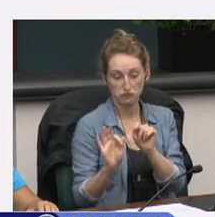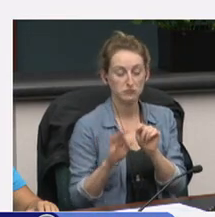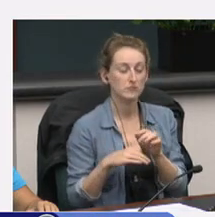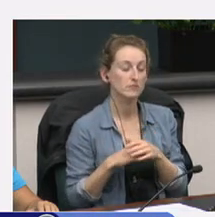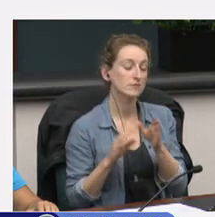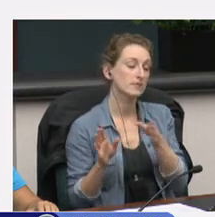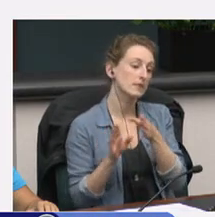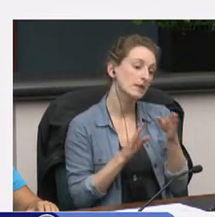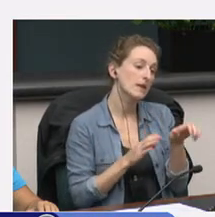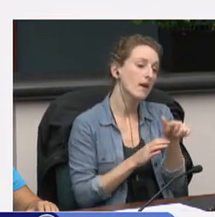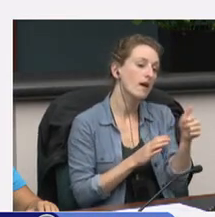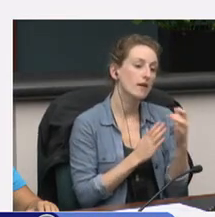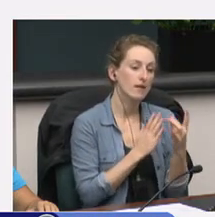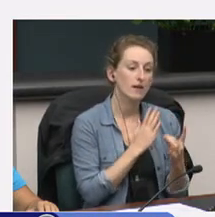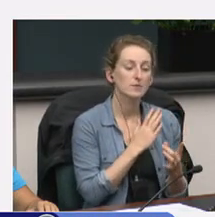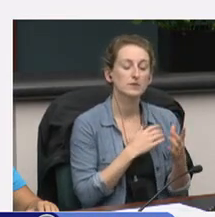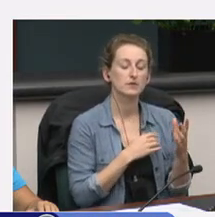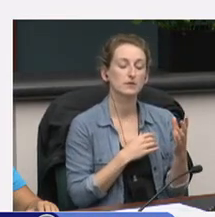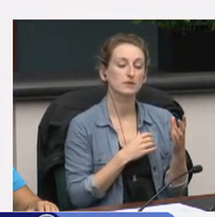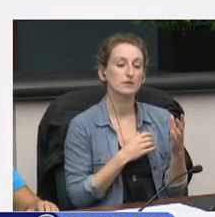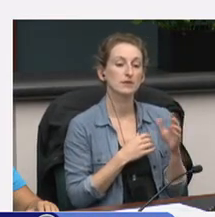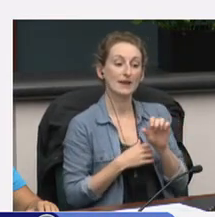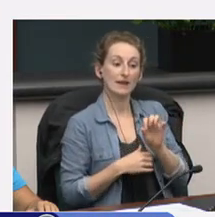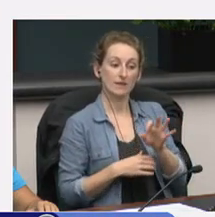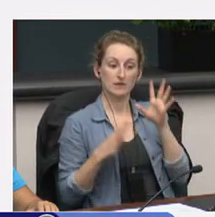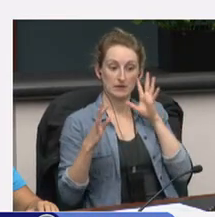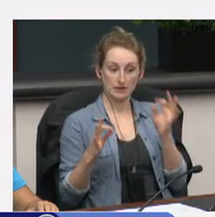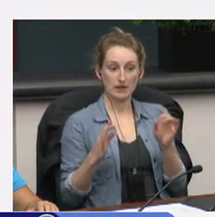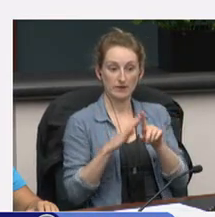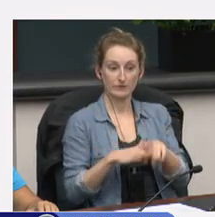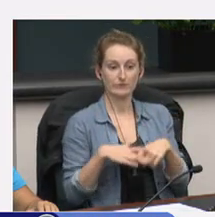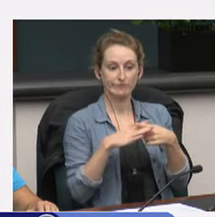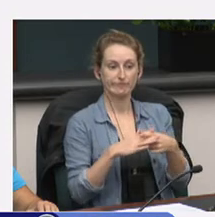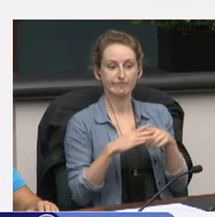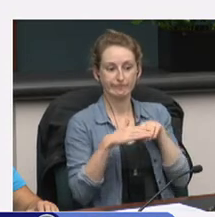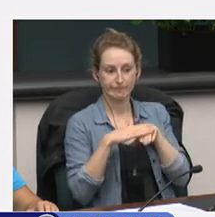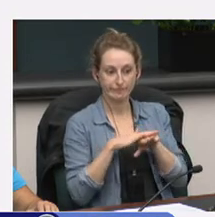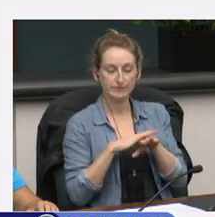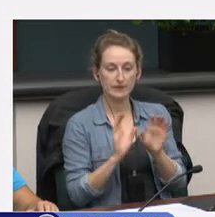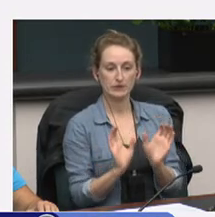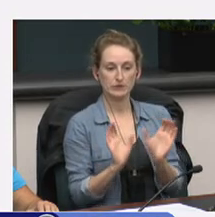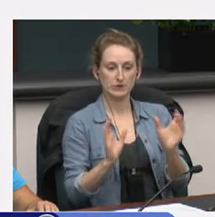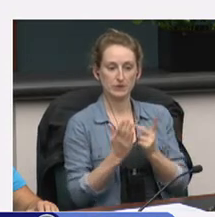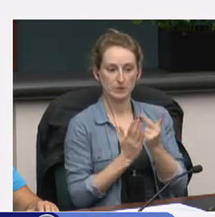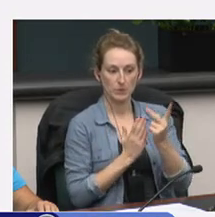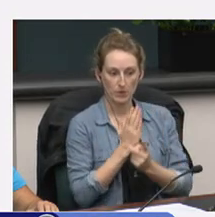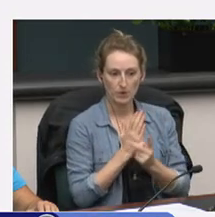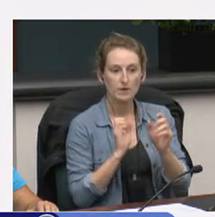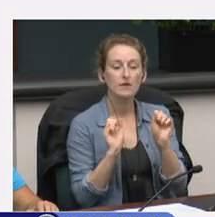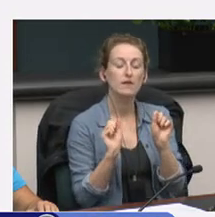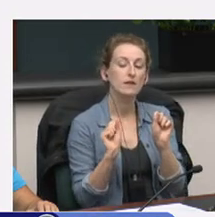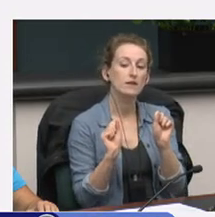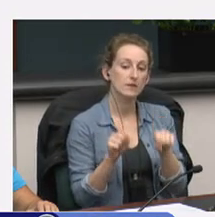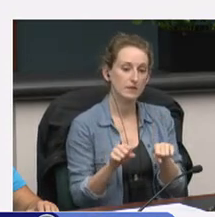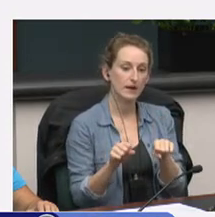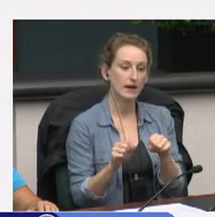of several certification programs you can also use that as an option to get an